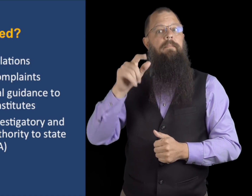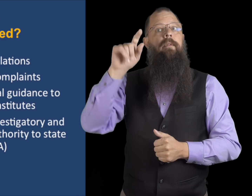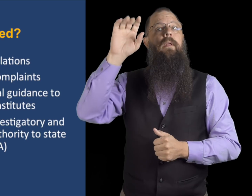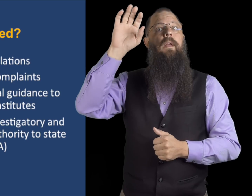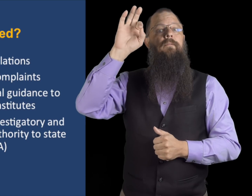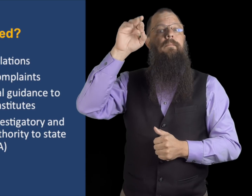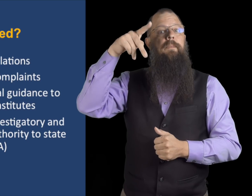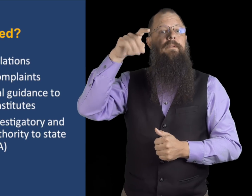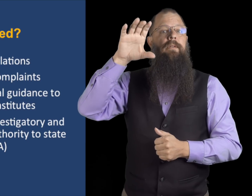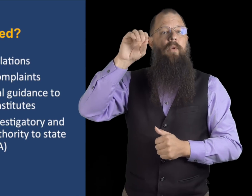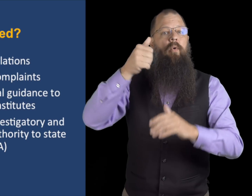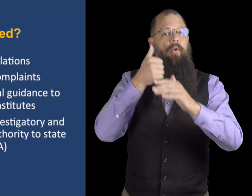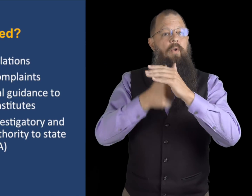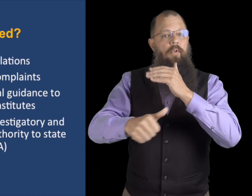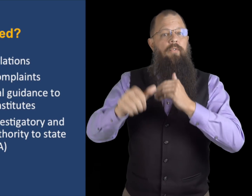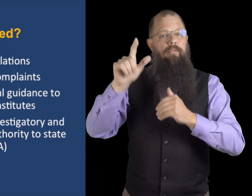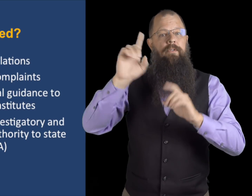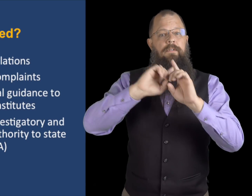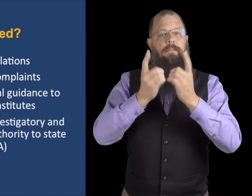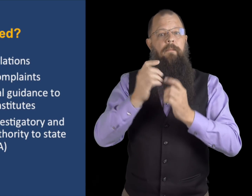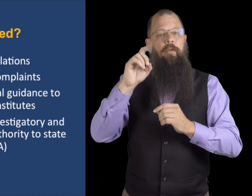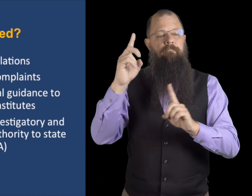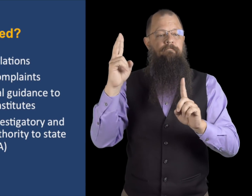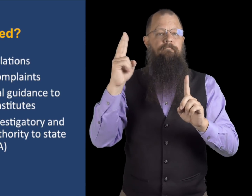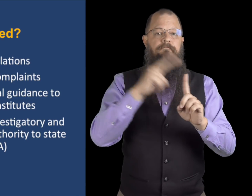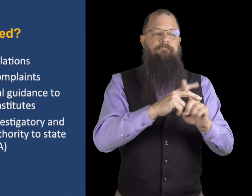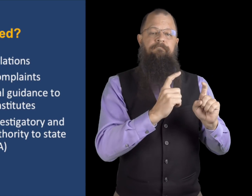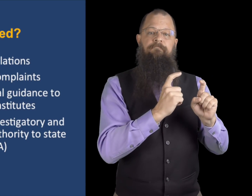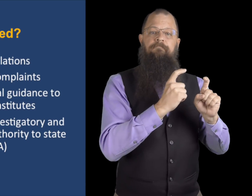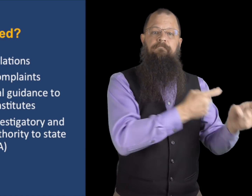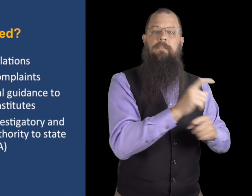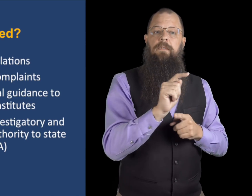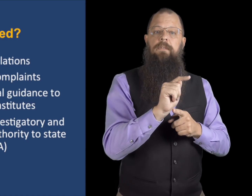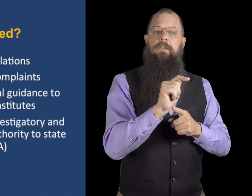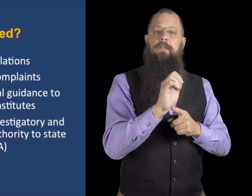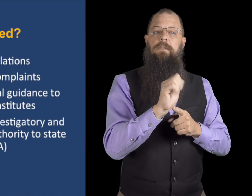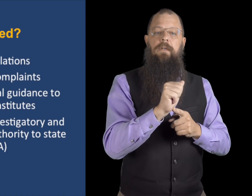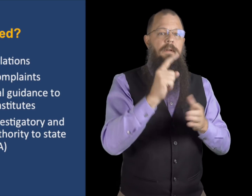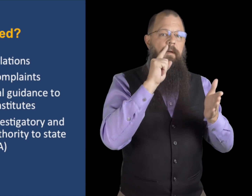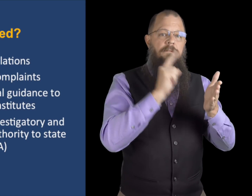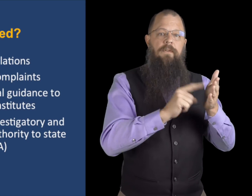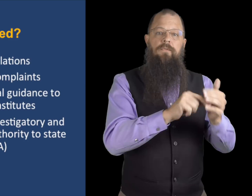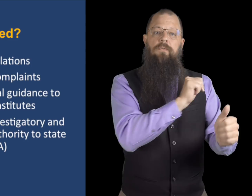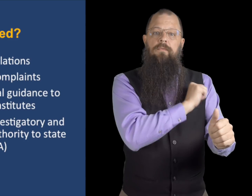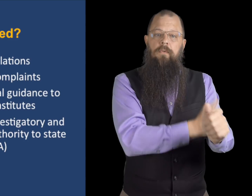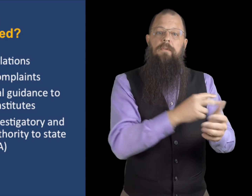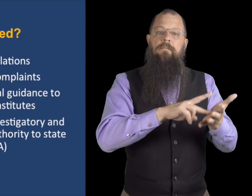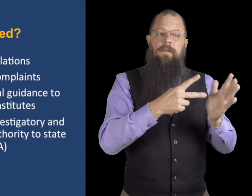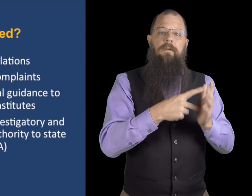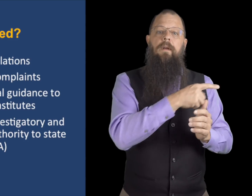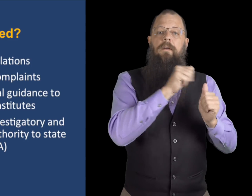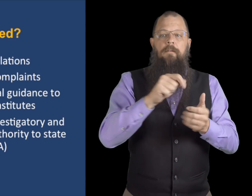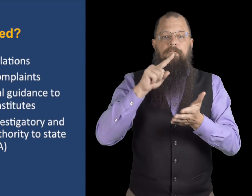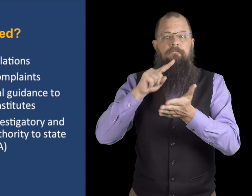at the state level. The FPCO has given TEA regulatory authority to investigate